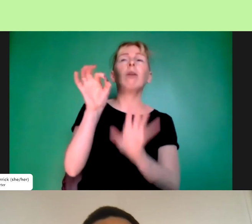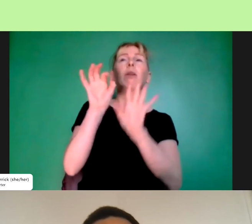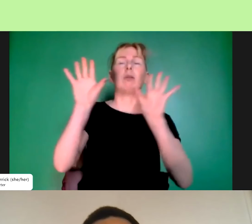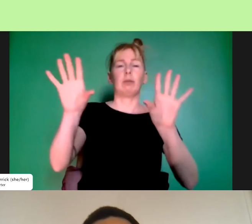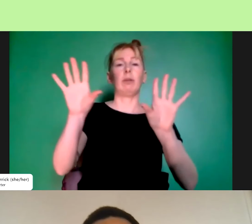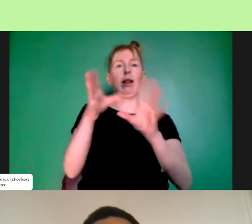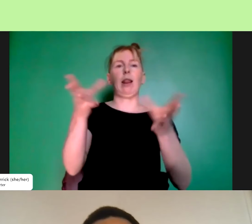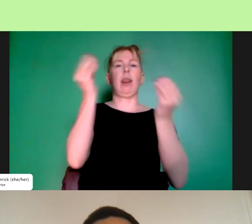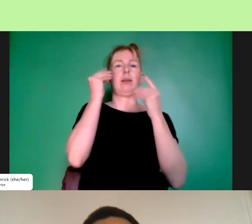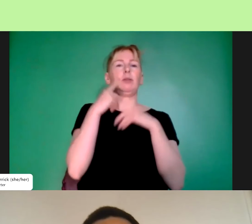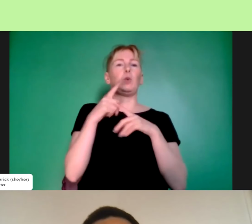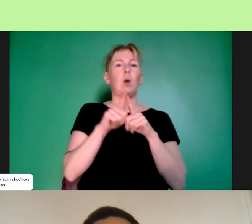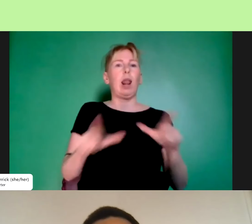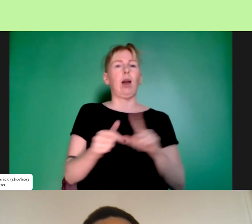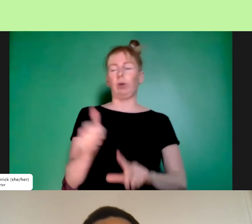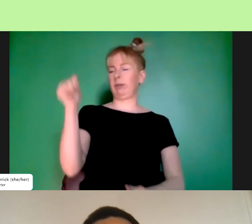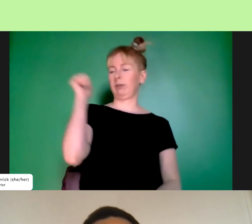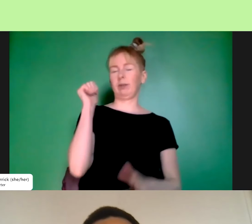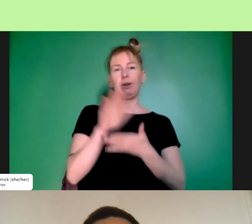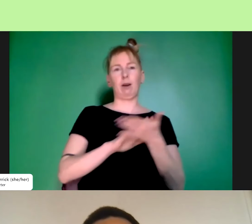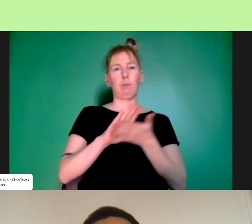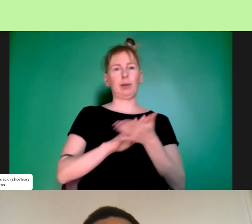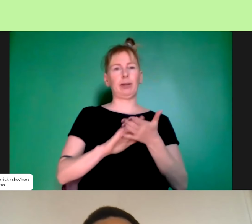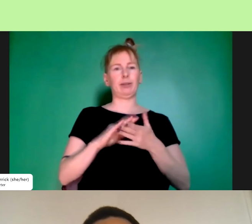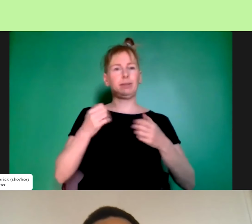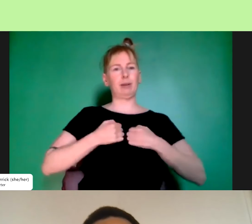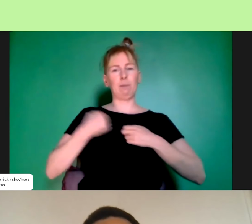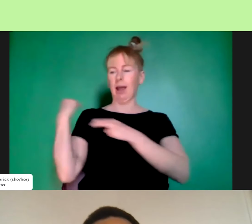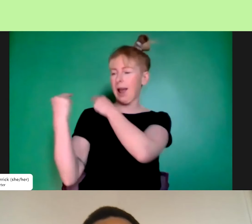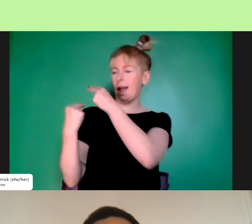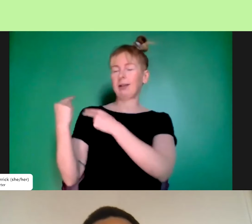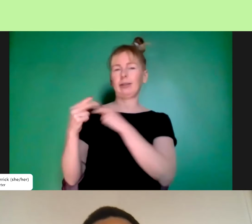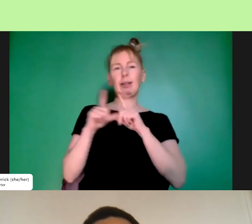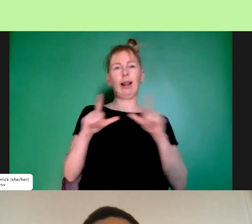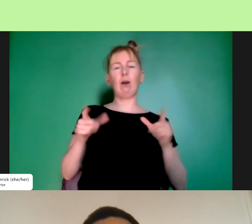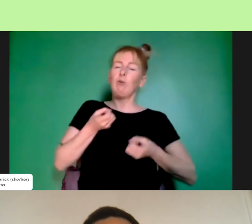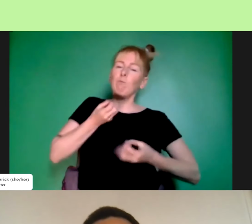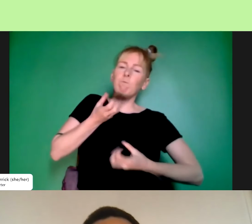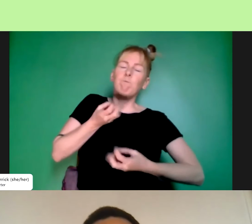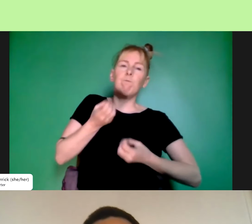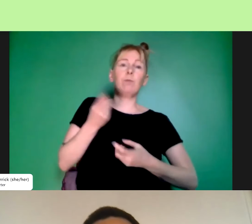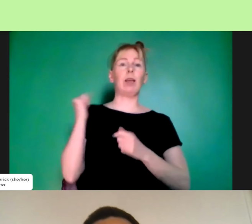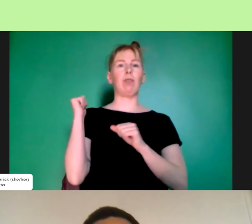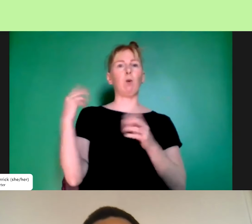prepare. So the next thing is to, to ask clarifications about their contract, walk me